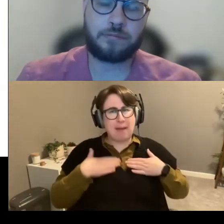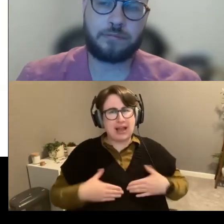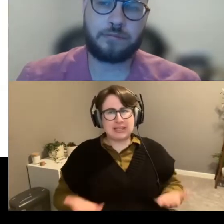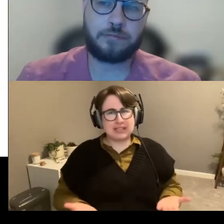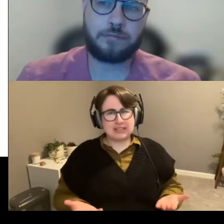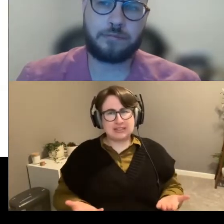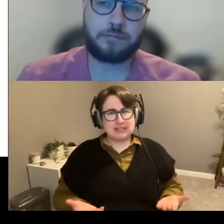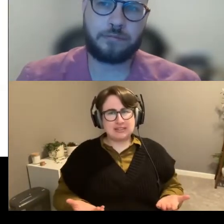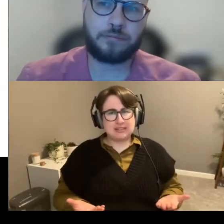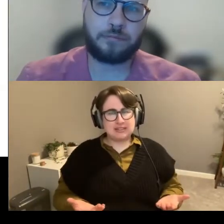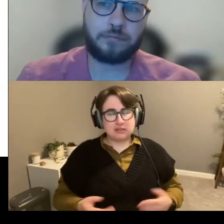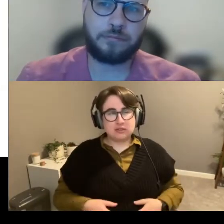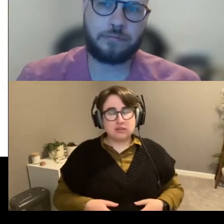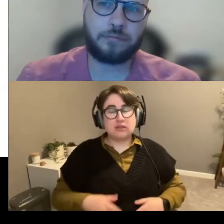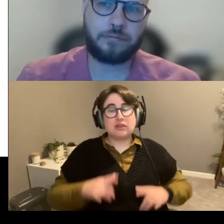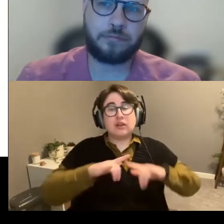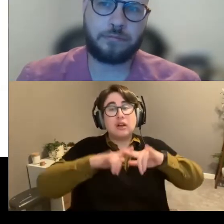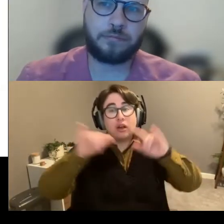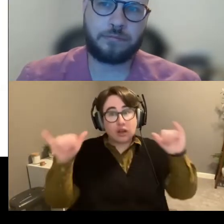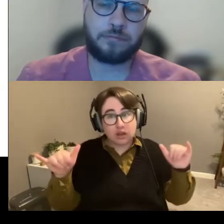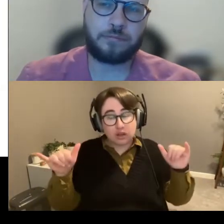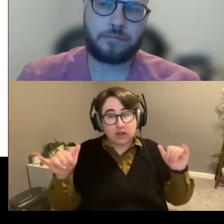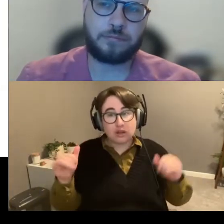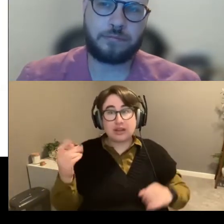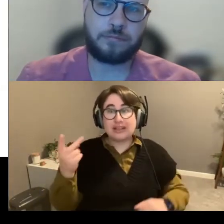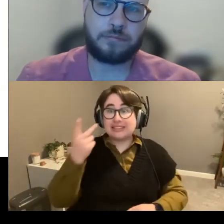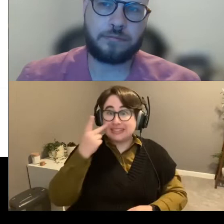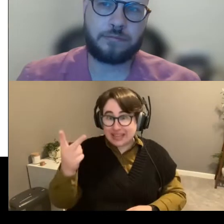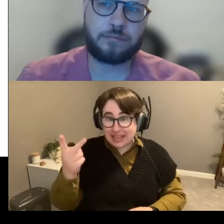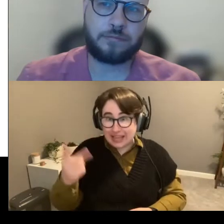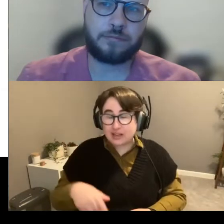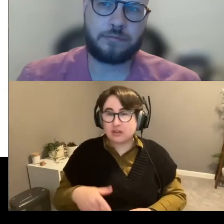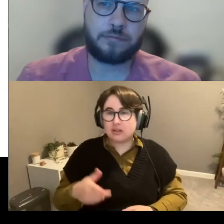and then also seeing the attack after attack after attack